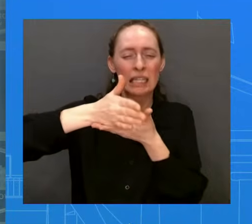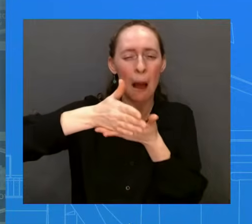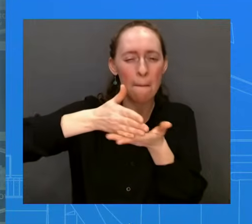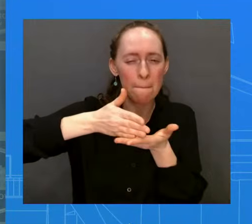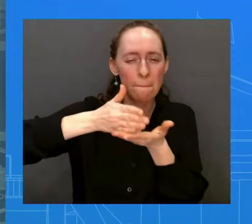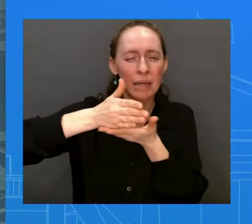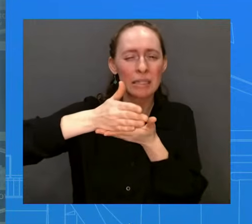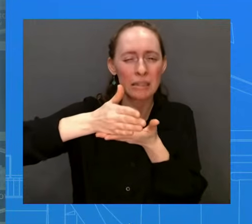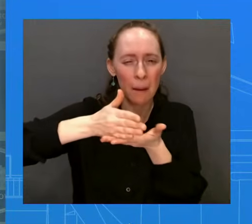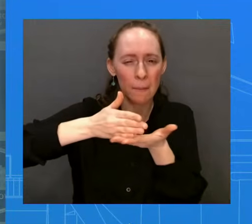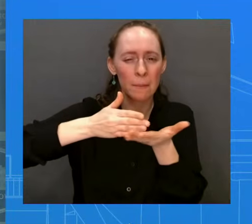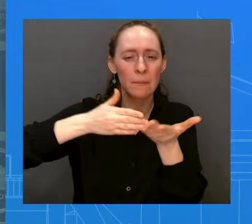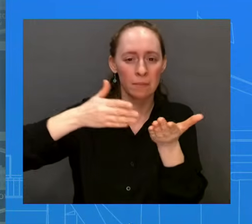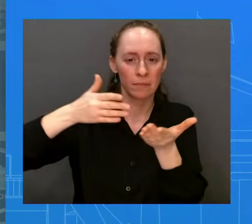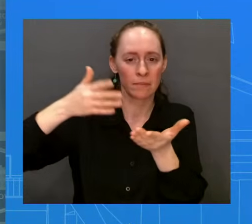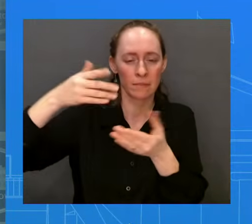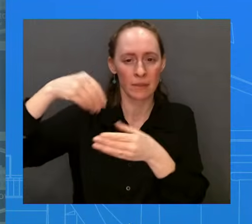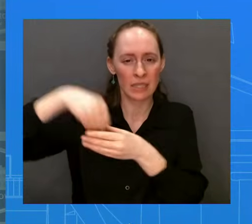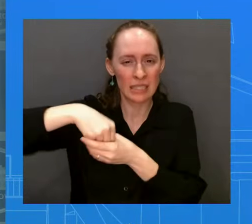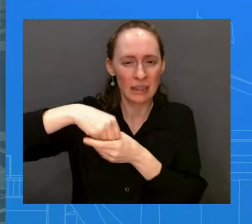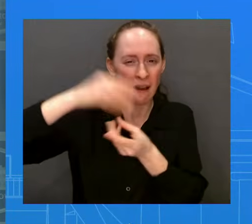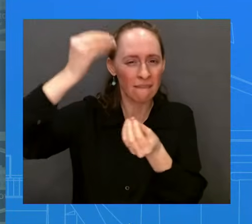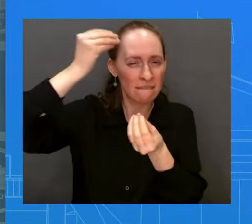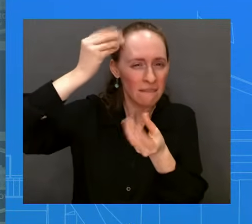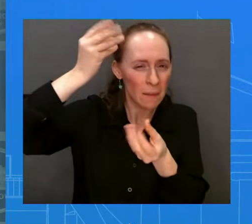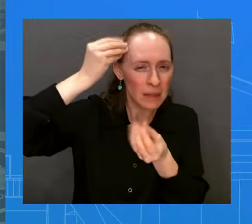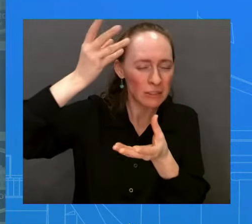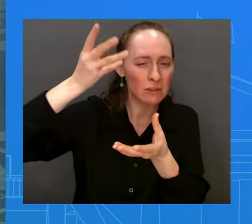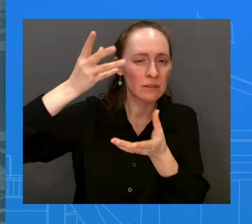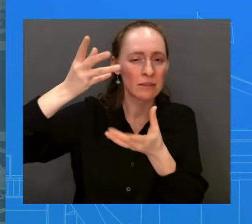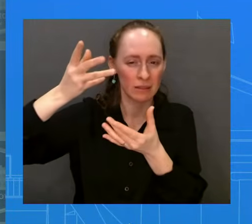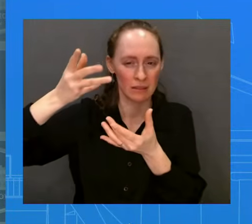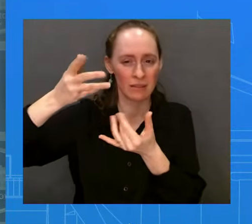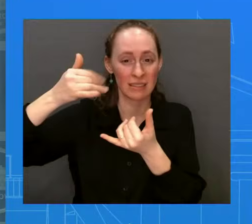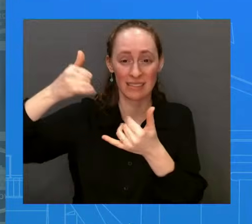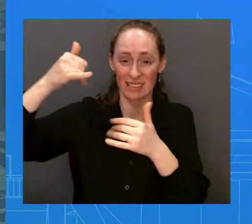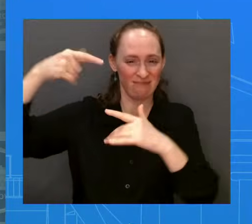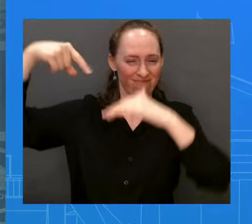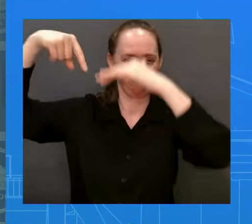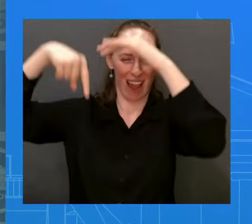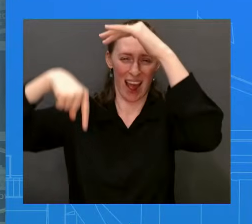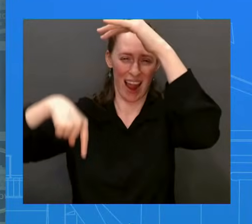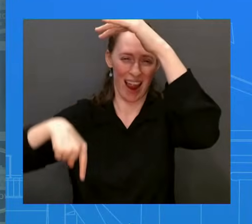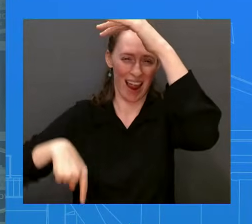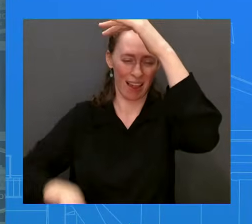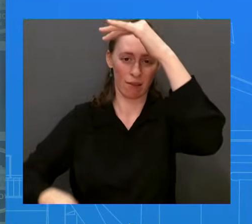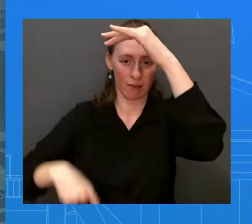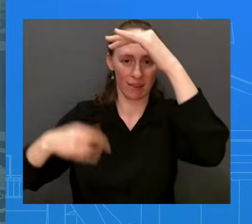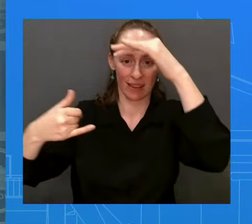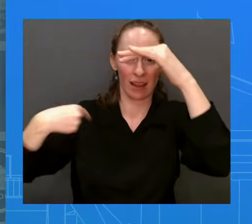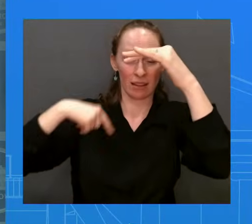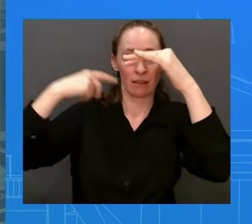Weather conditions are pretty tough off the coast right now. Like today, for instance, they have not been able to get into the water and dive on it. But over the course of the weekend,